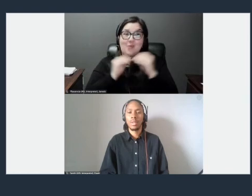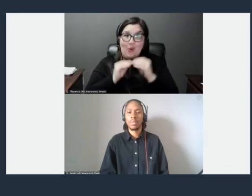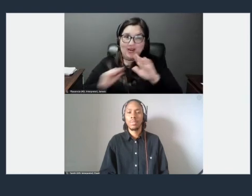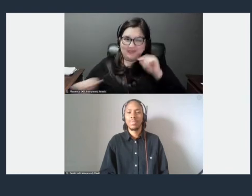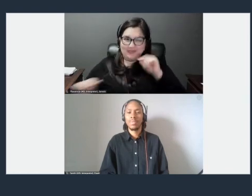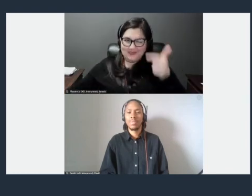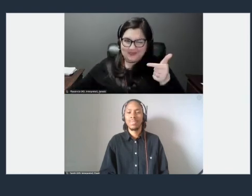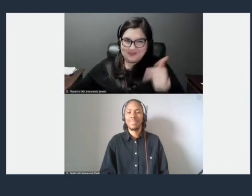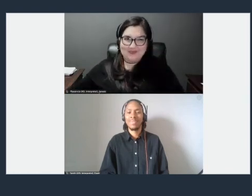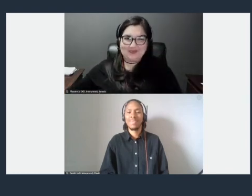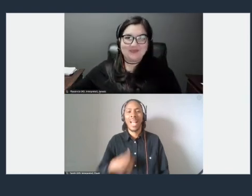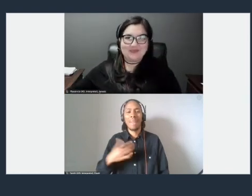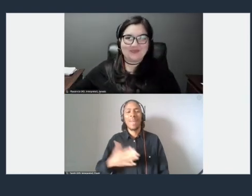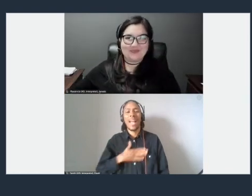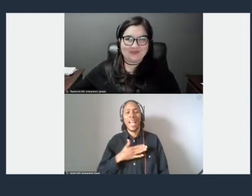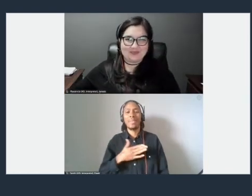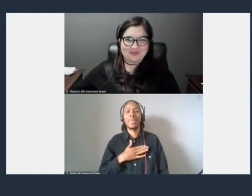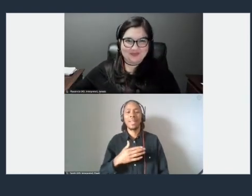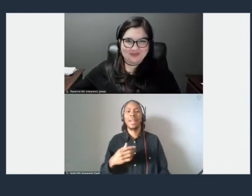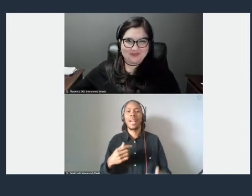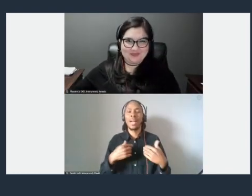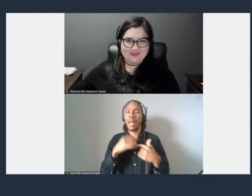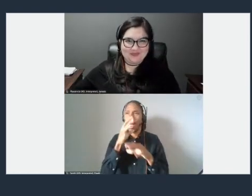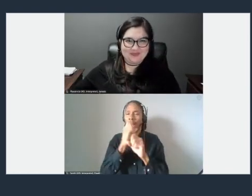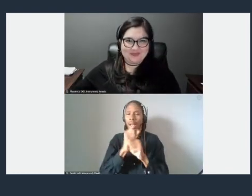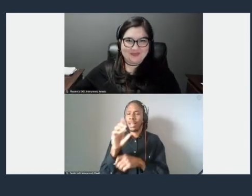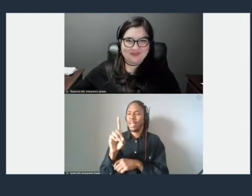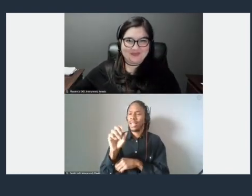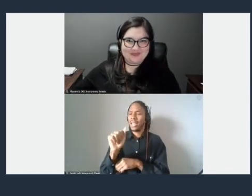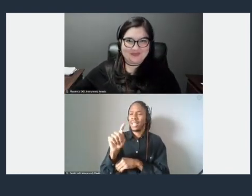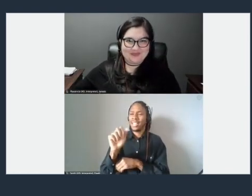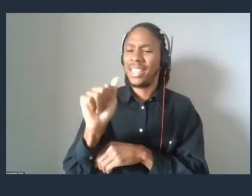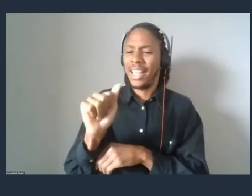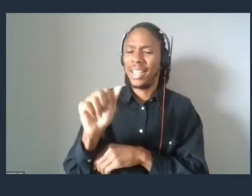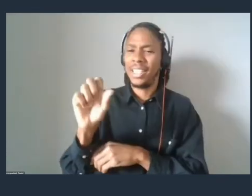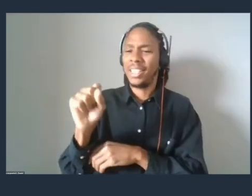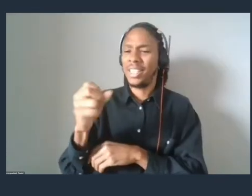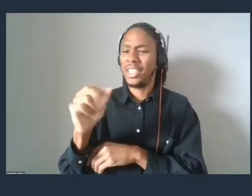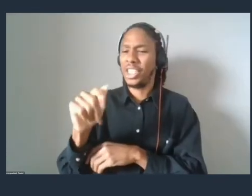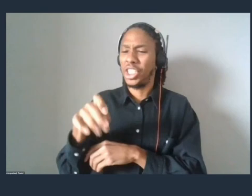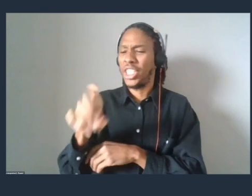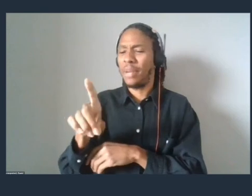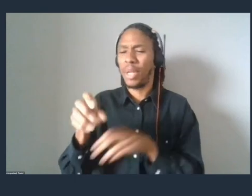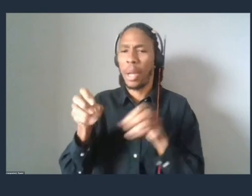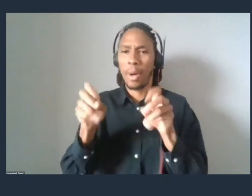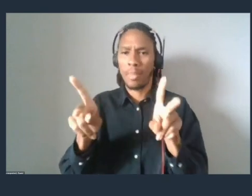I'm fascinated by this term data shaped permissions. Is that what was used? - Yes!